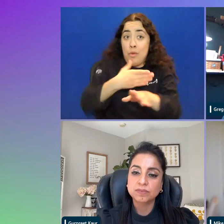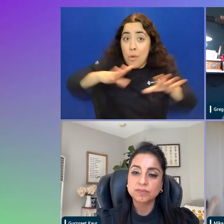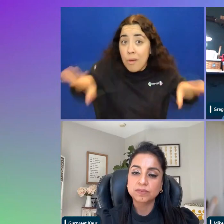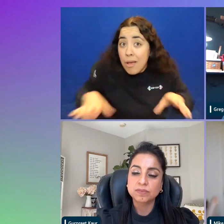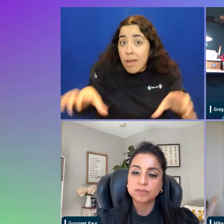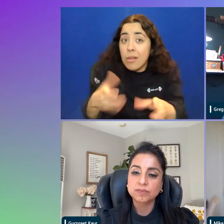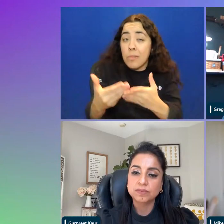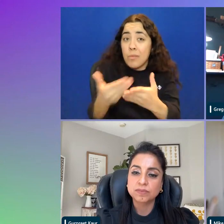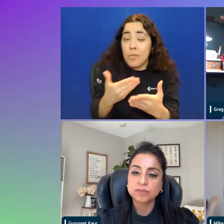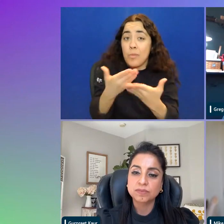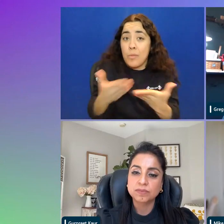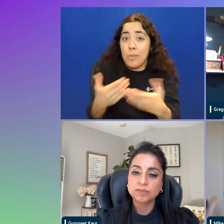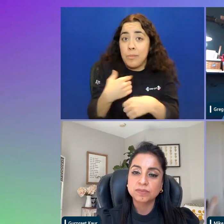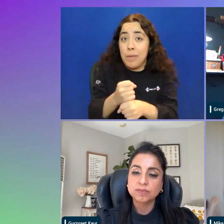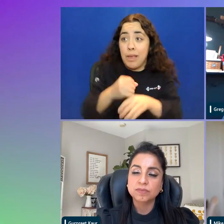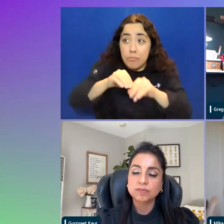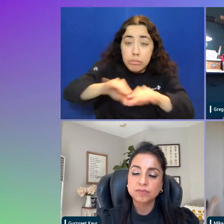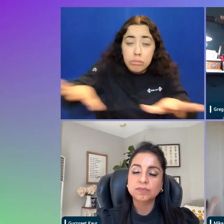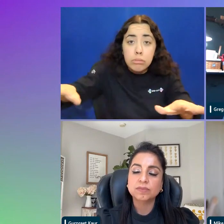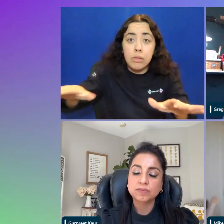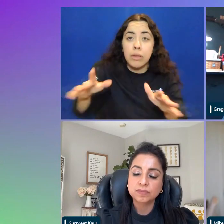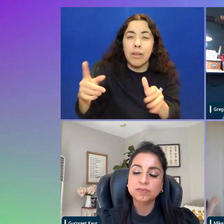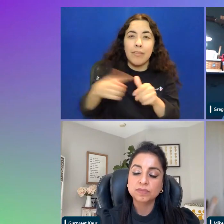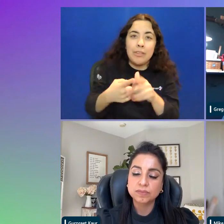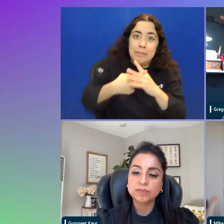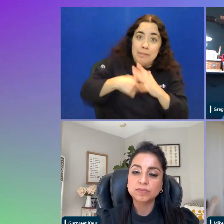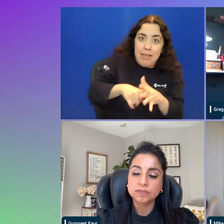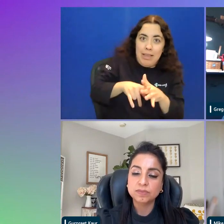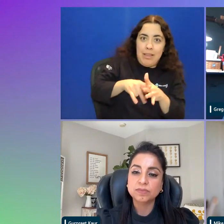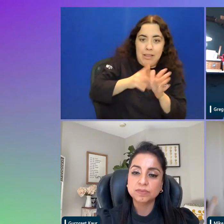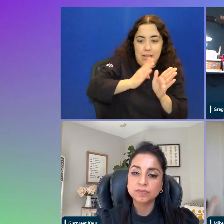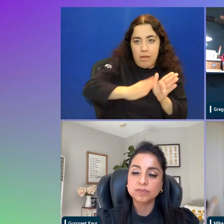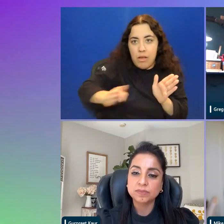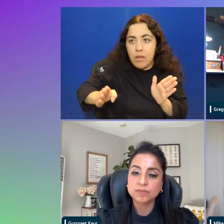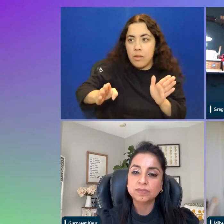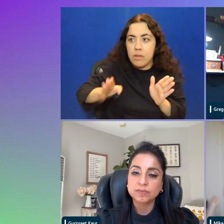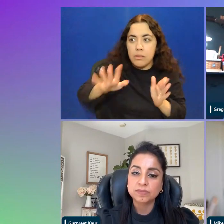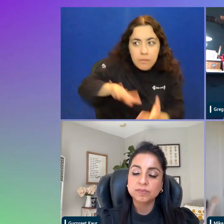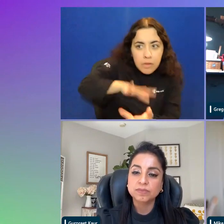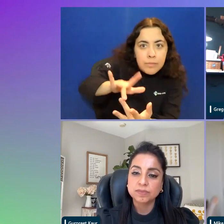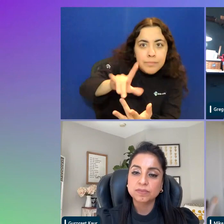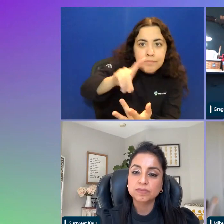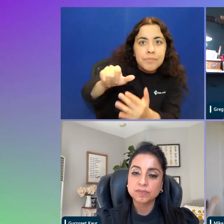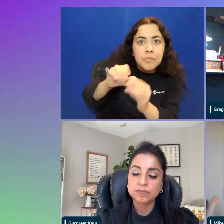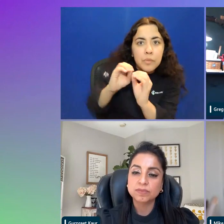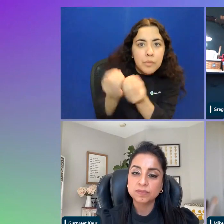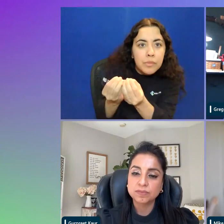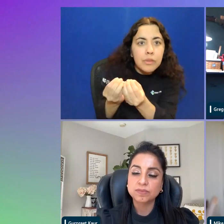are we now proactively going out before products get made? When concepts are happening, are we reaching out to disability organizations? Are we reaching out to individuals, to